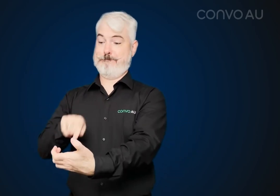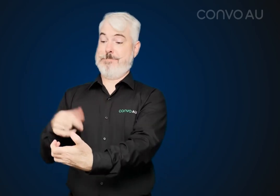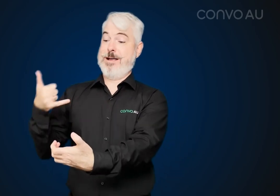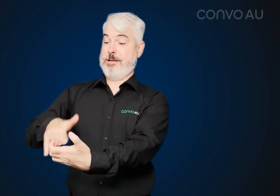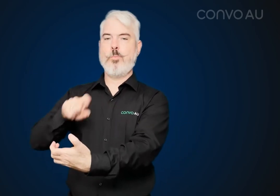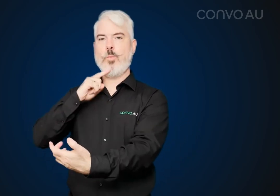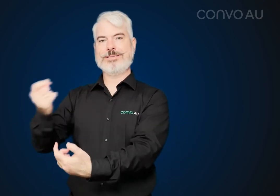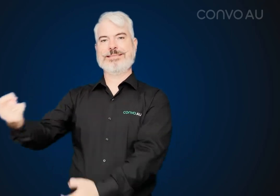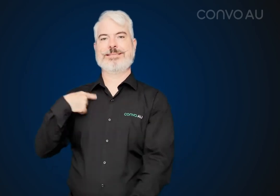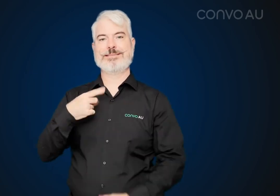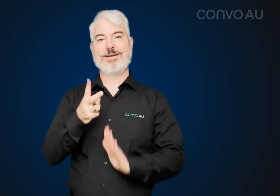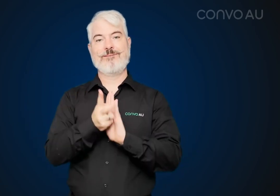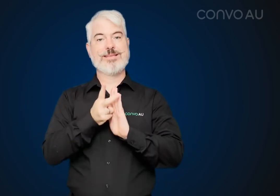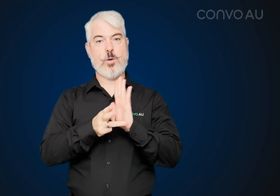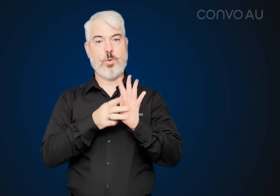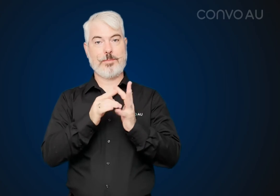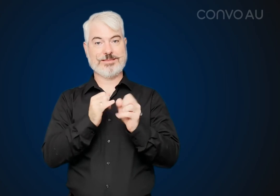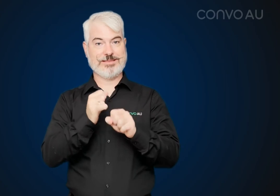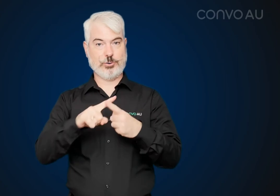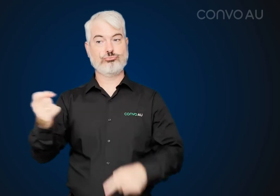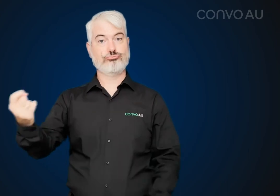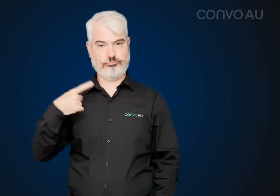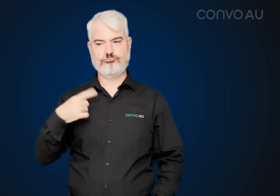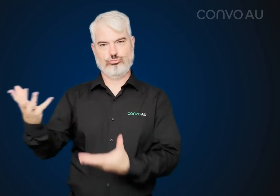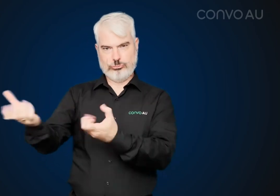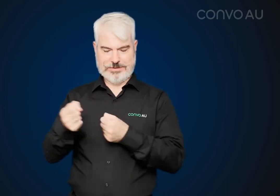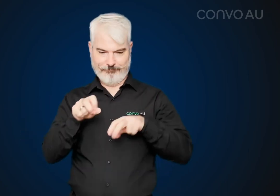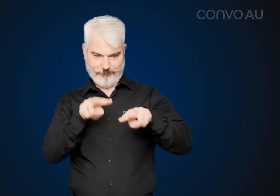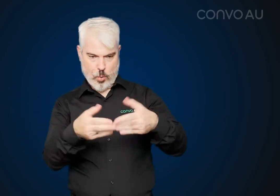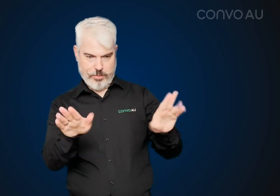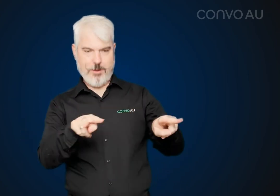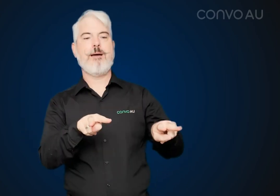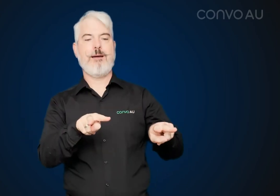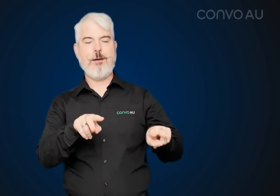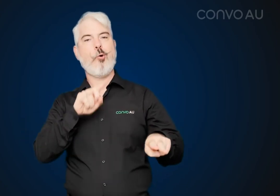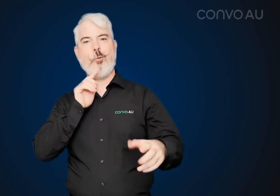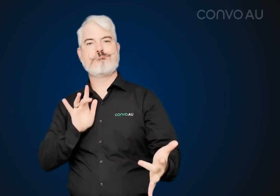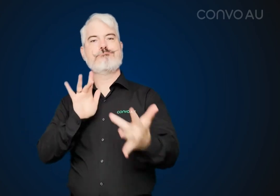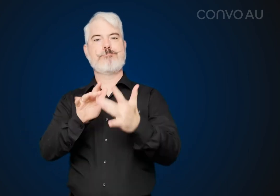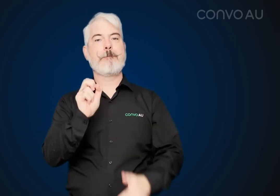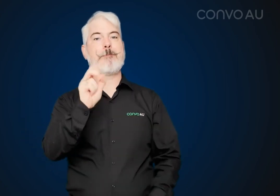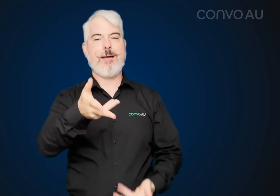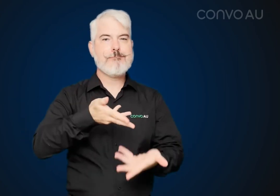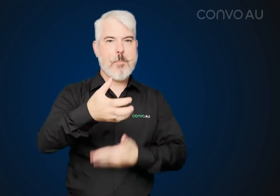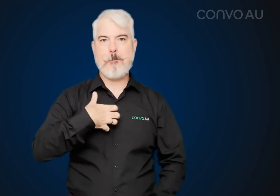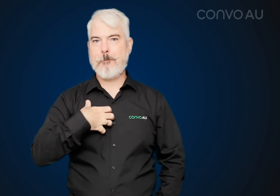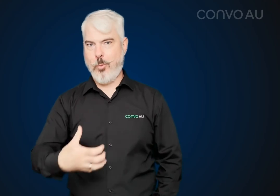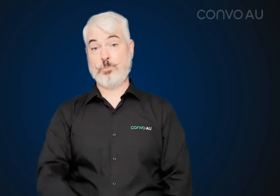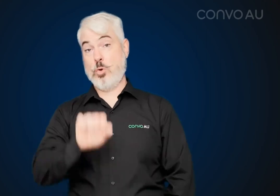and we will get your feedback in a video sent to us. We will reply back to you about your feedback.